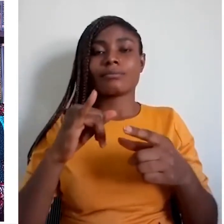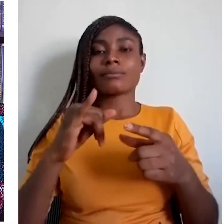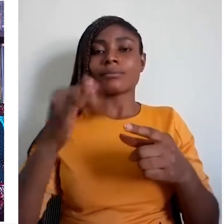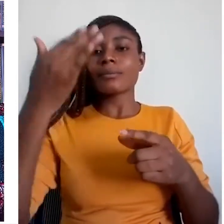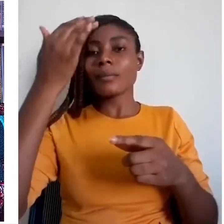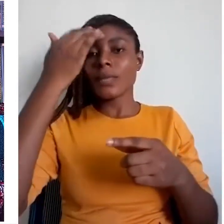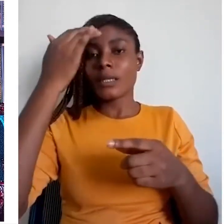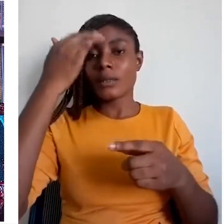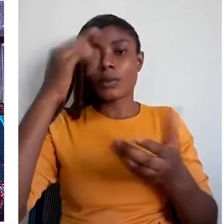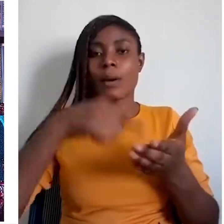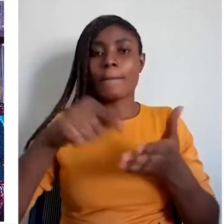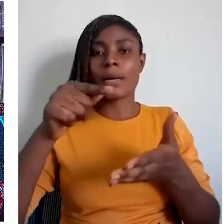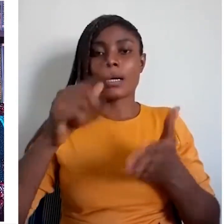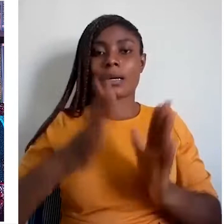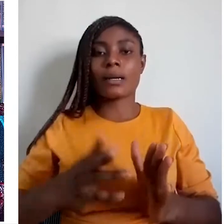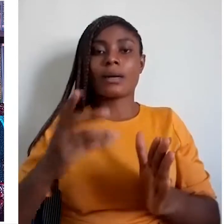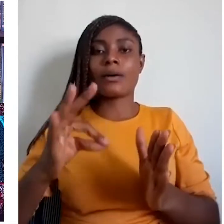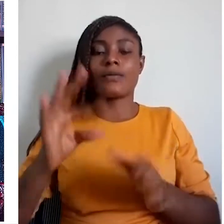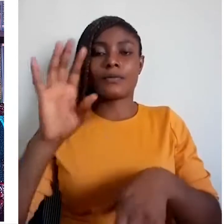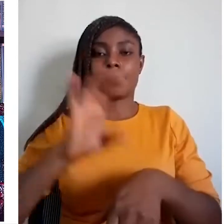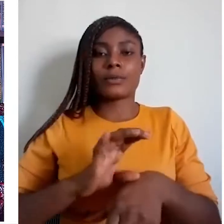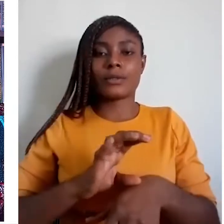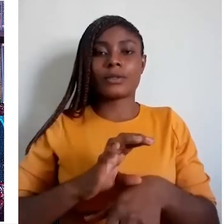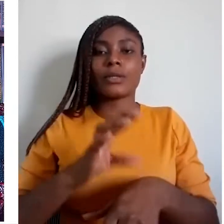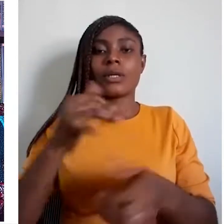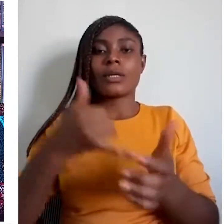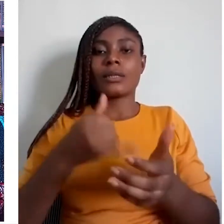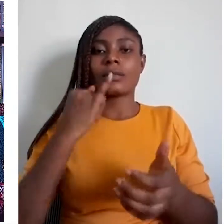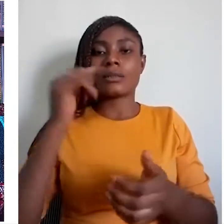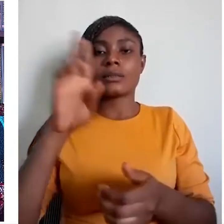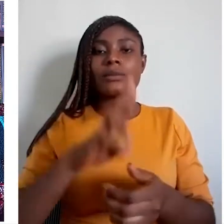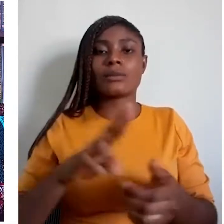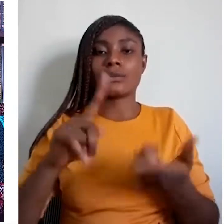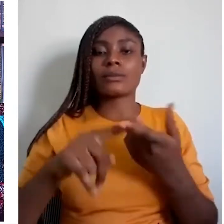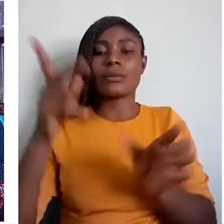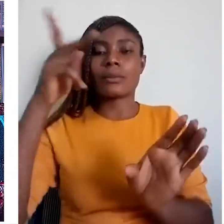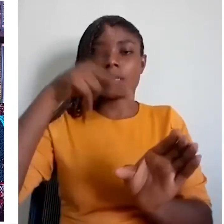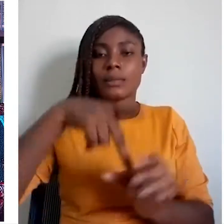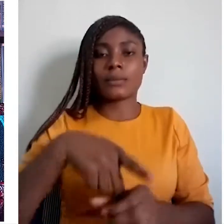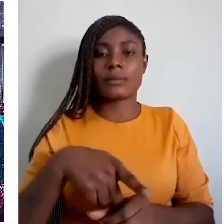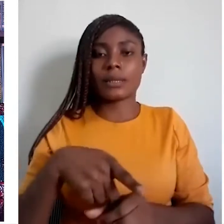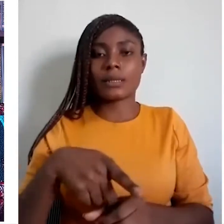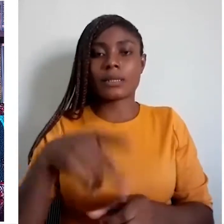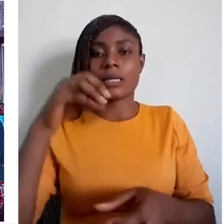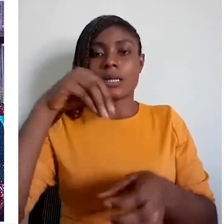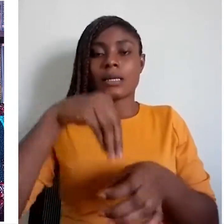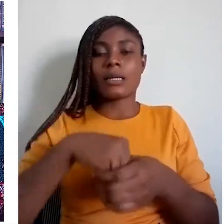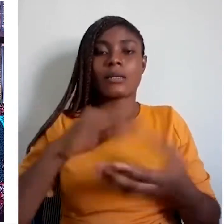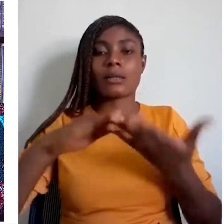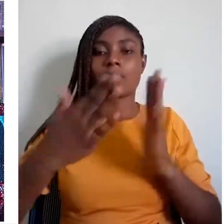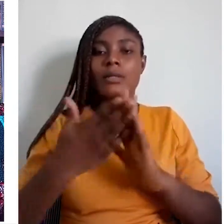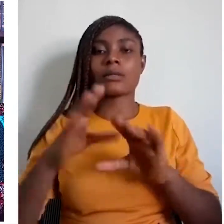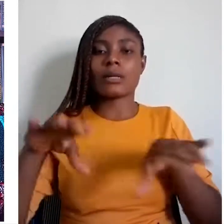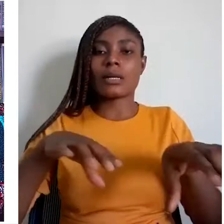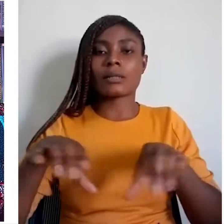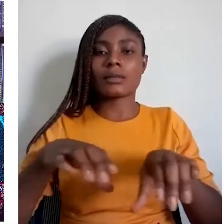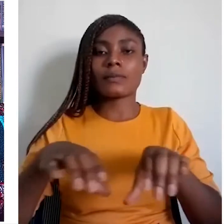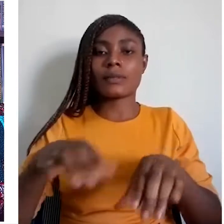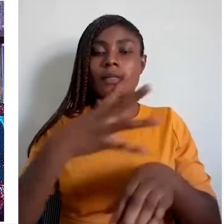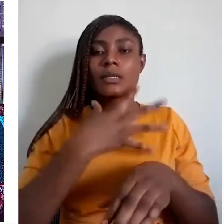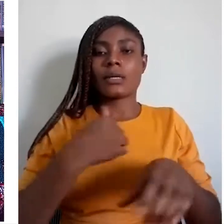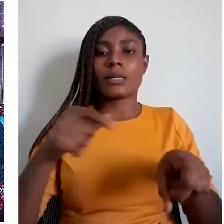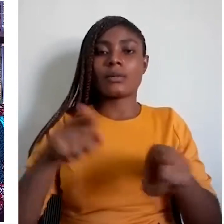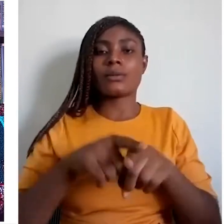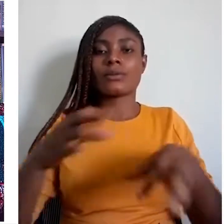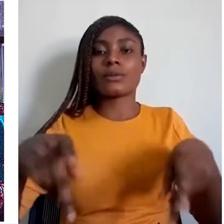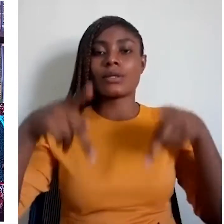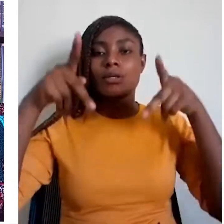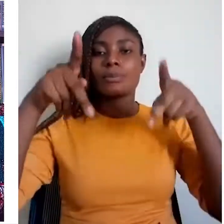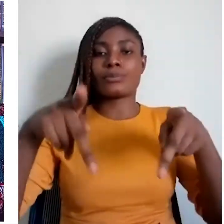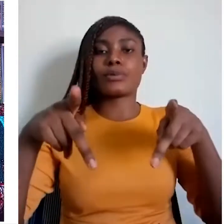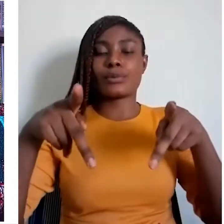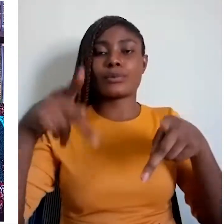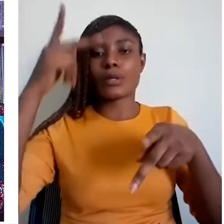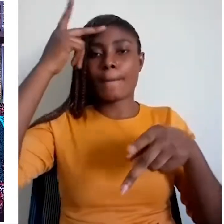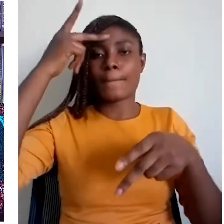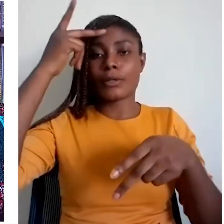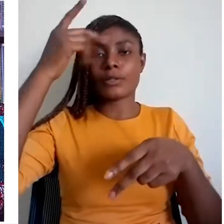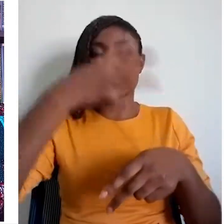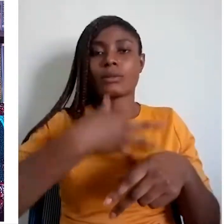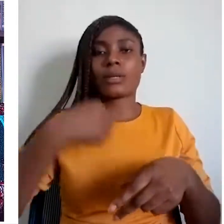It is used to participate in communal activities, and it fosters politics and democratic culture,